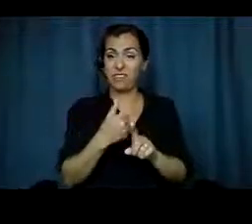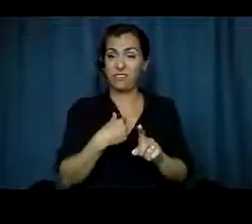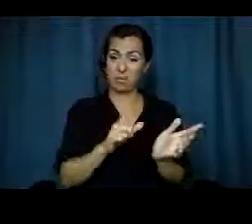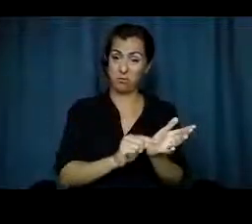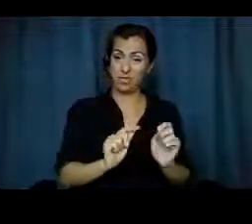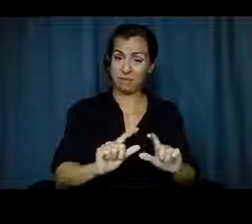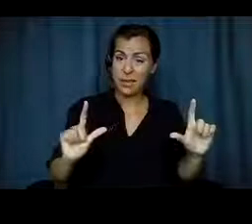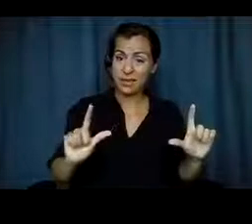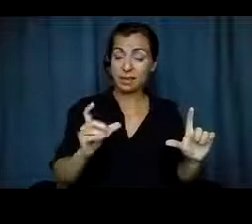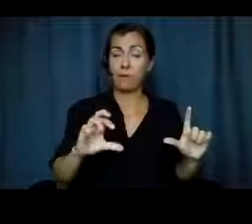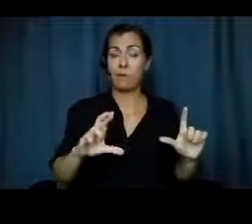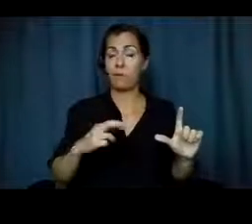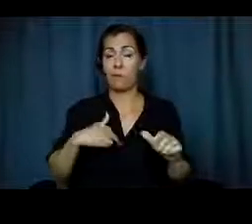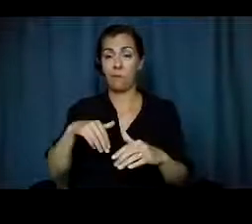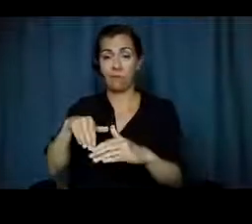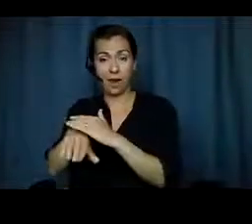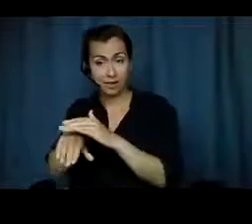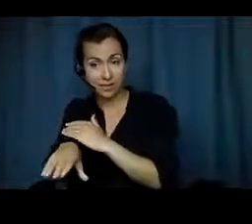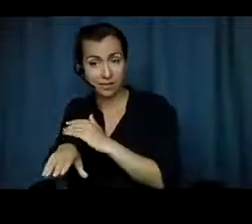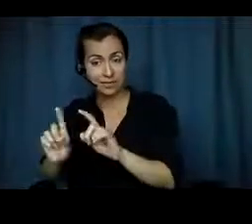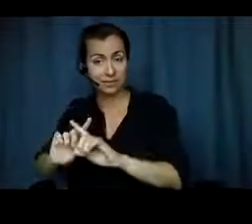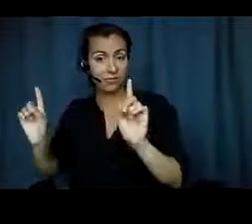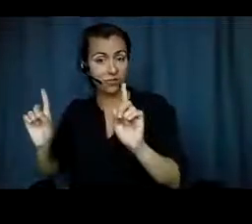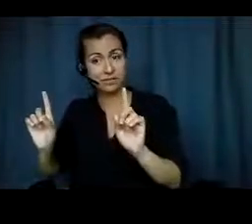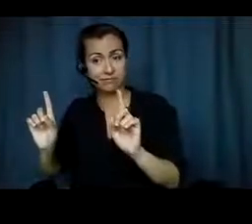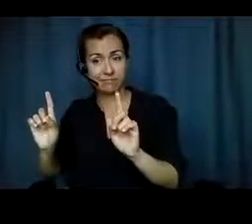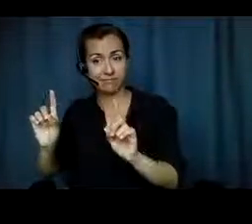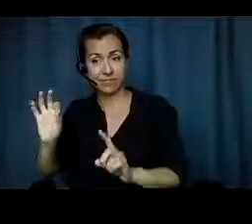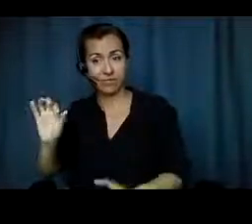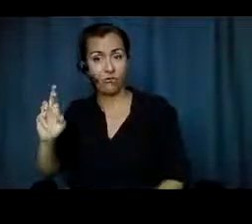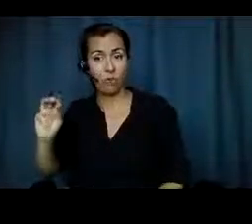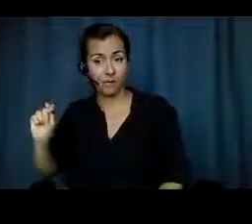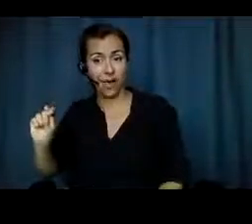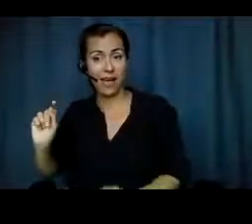website. We have in the past put out an easy voting guide